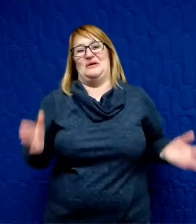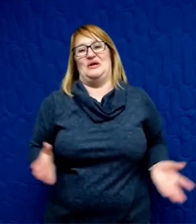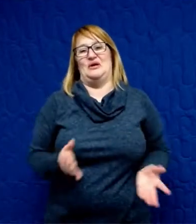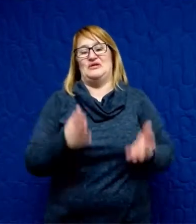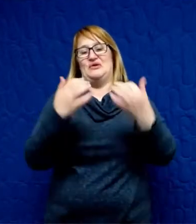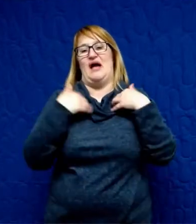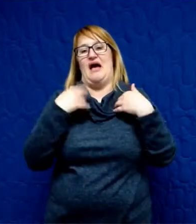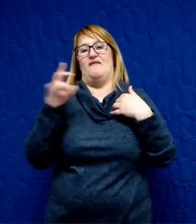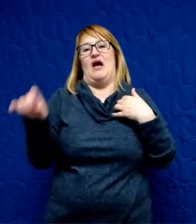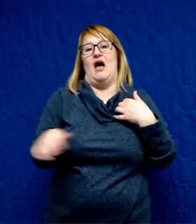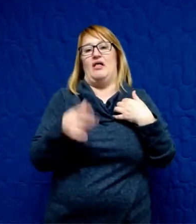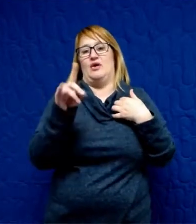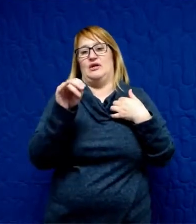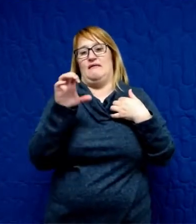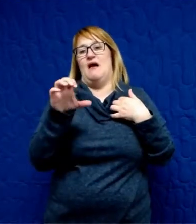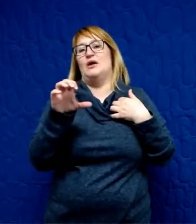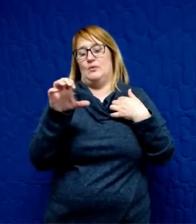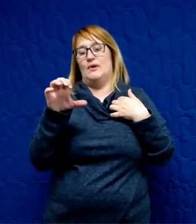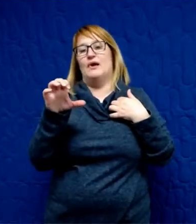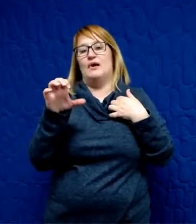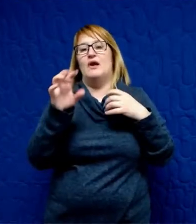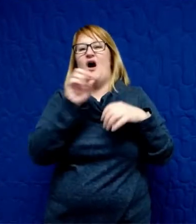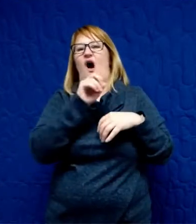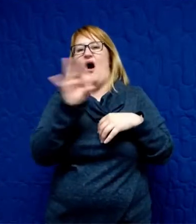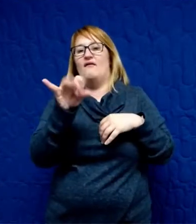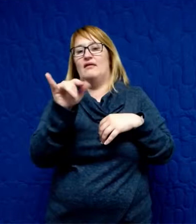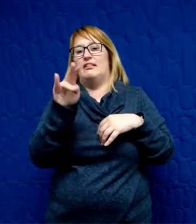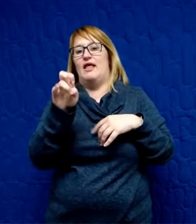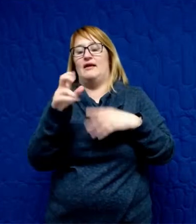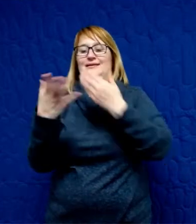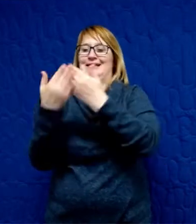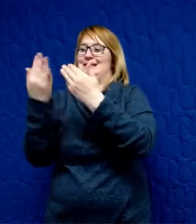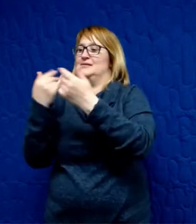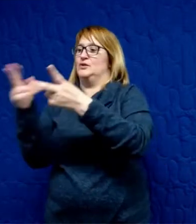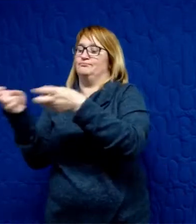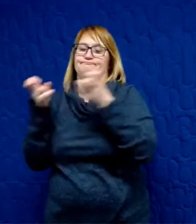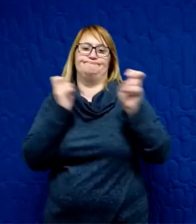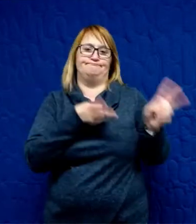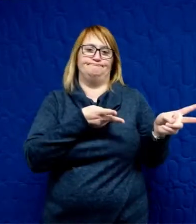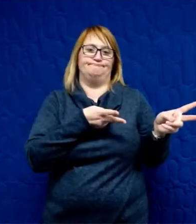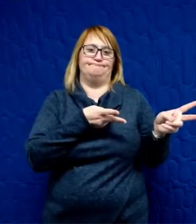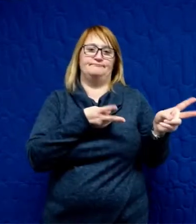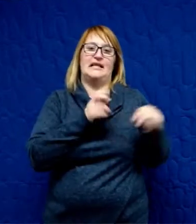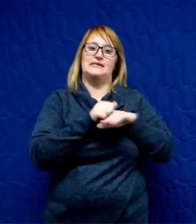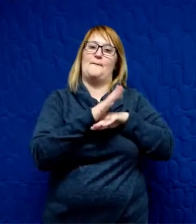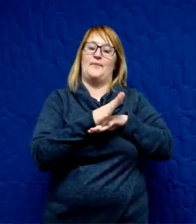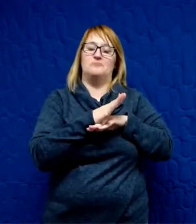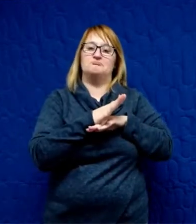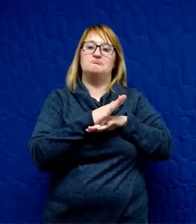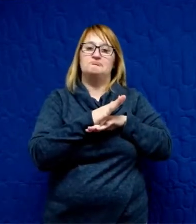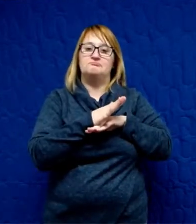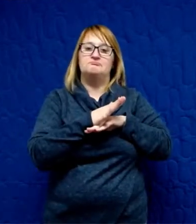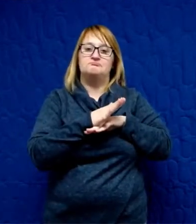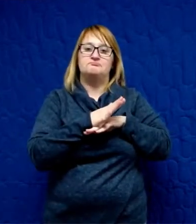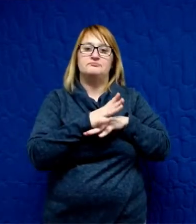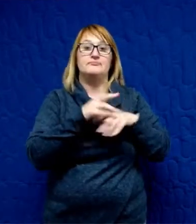written out in advance in a Word document or in some offline formats that way you can come back in resubmit it and then be sure that you've received that